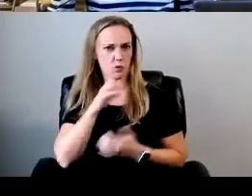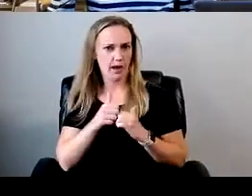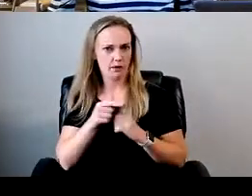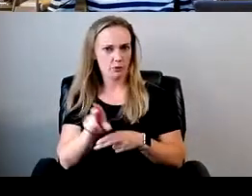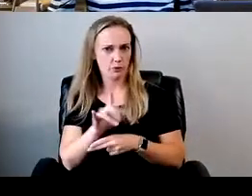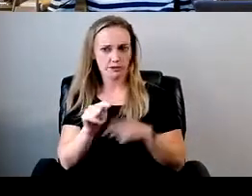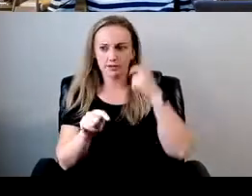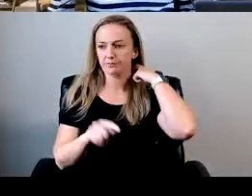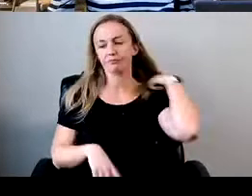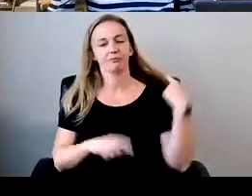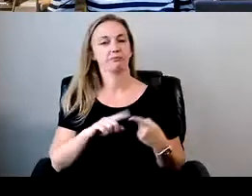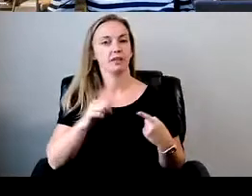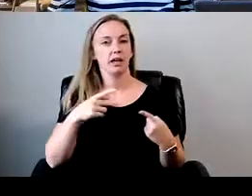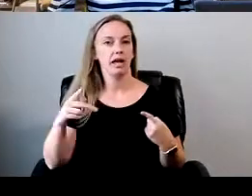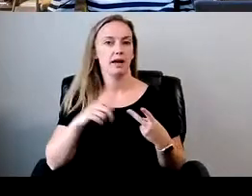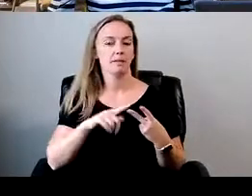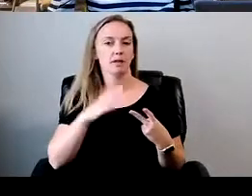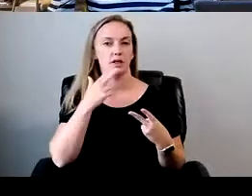Apps, coloring books, drawing journals, Zoom chat.